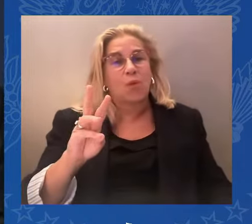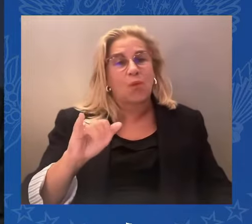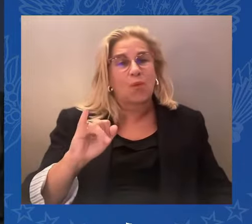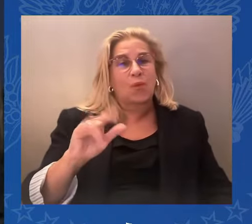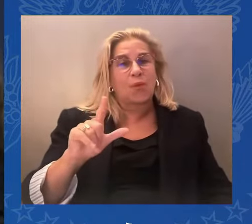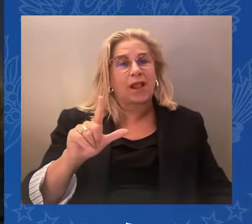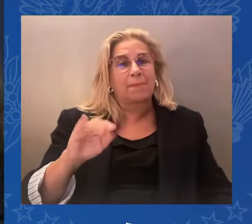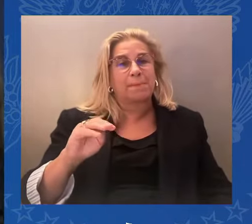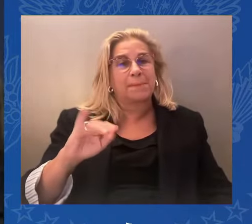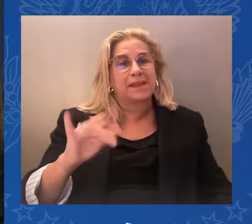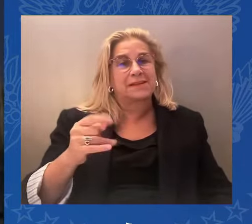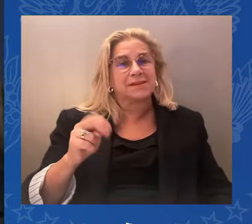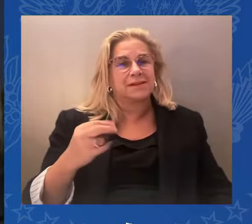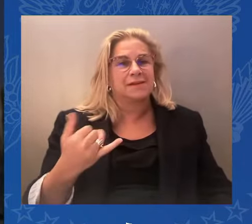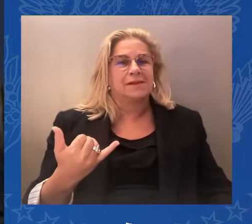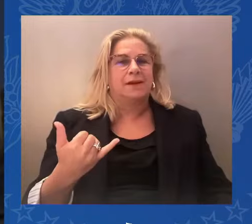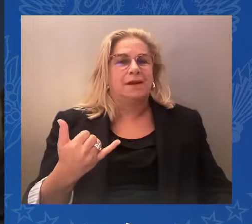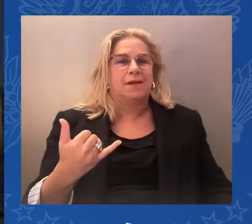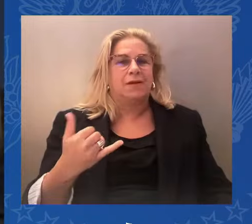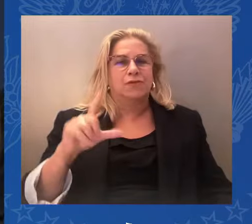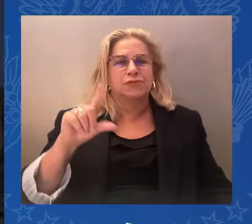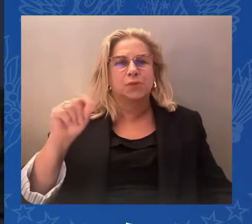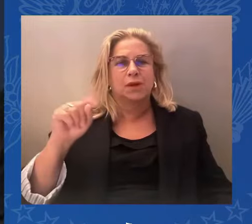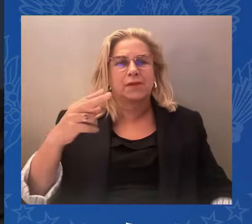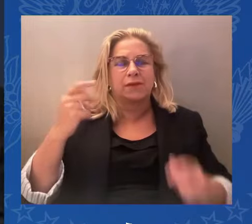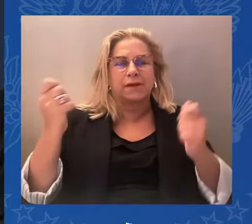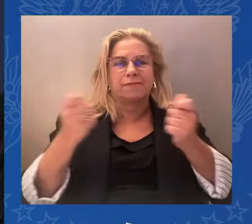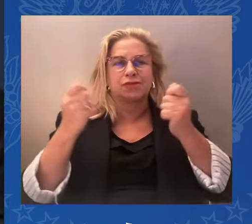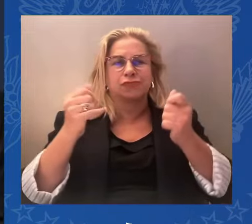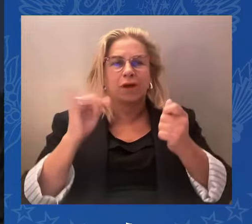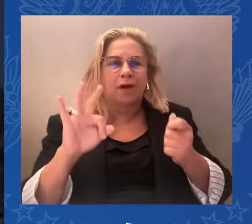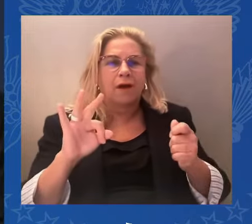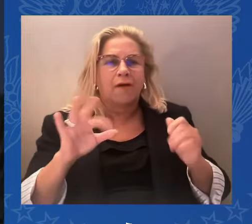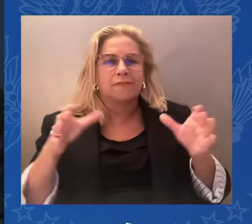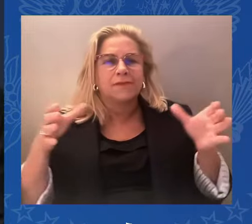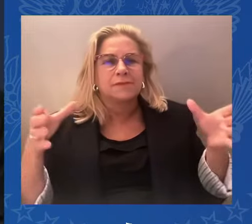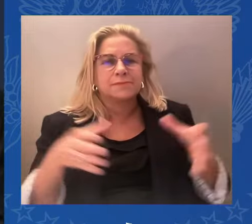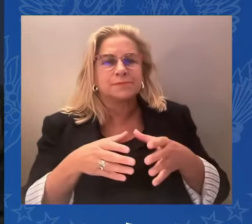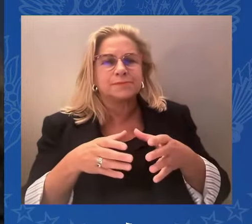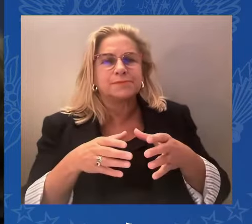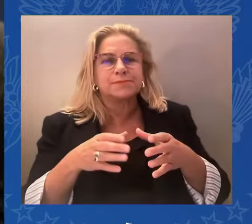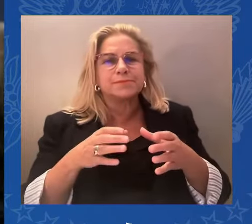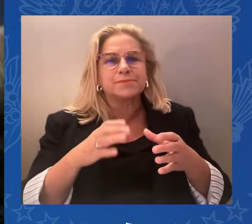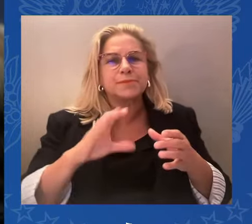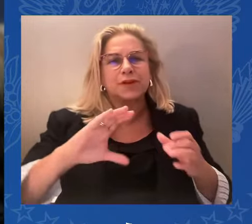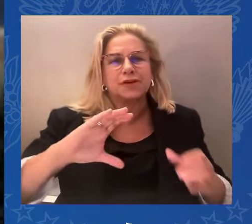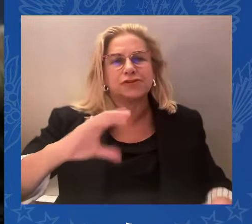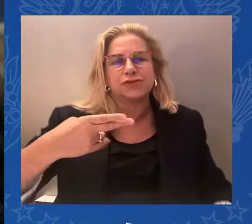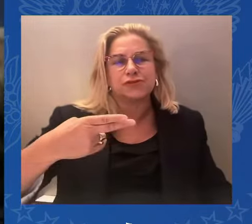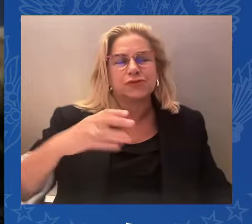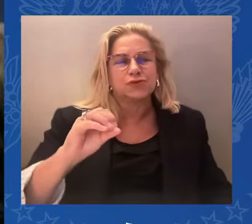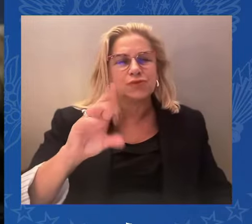The way you are associated with this city and with Delaware as "Amtrak Joe,"